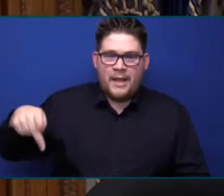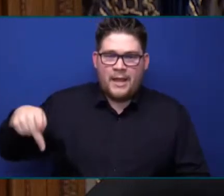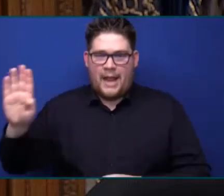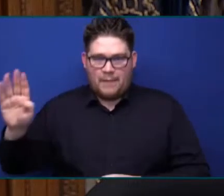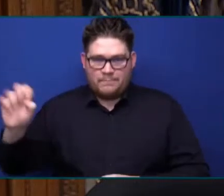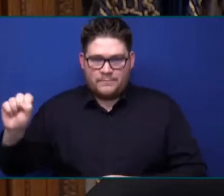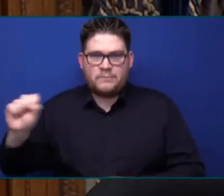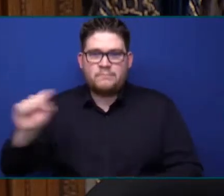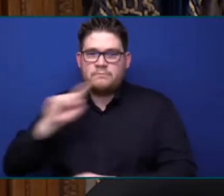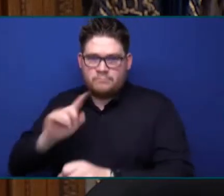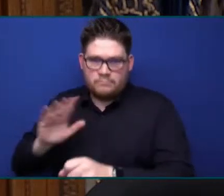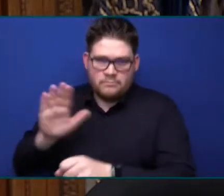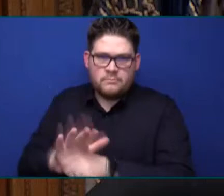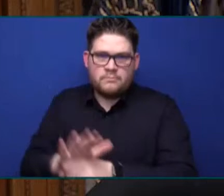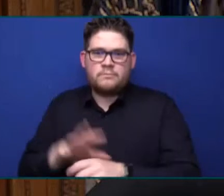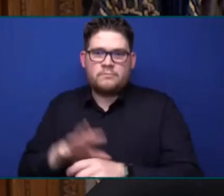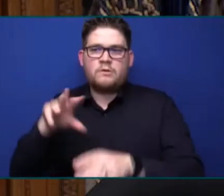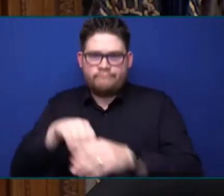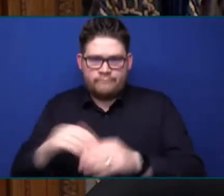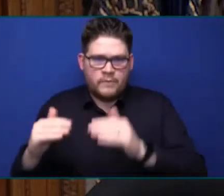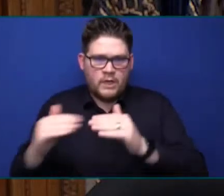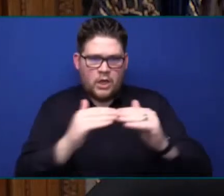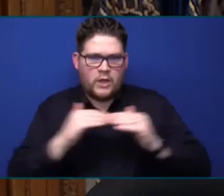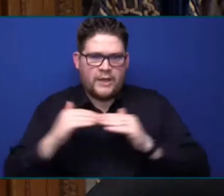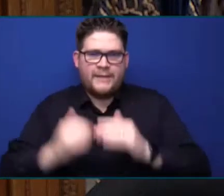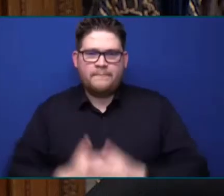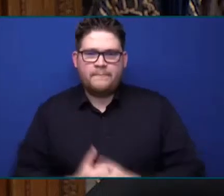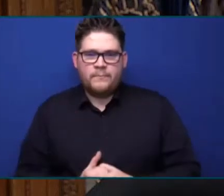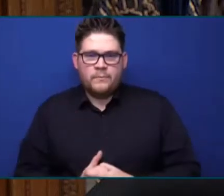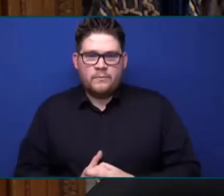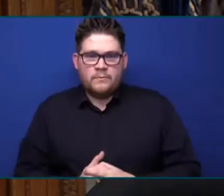We know that an employer’s willingness to accommodate differences, particularly through